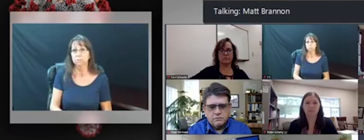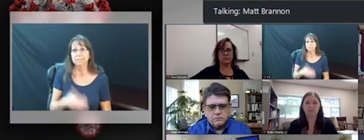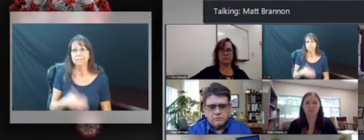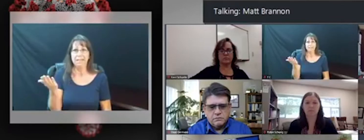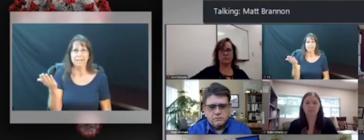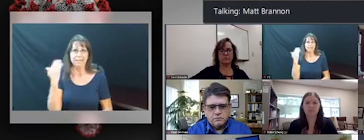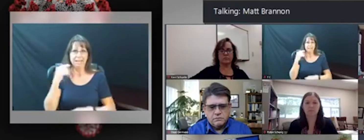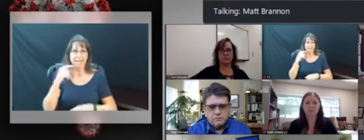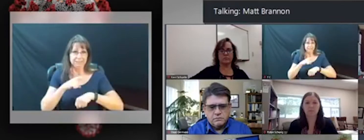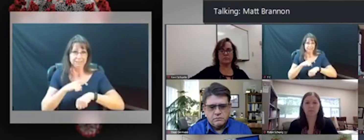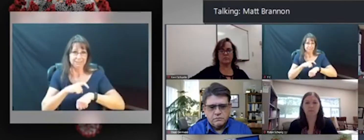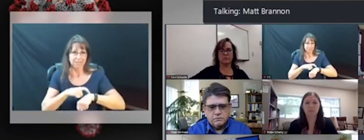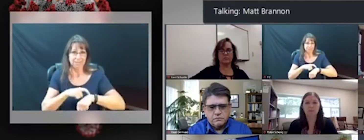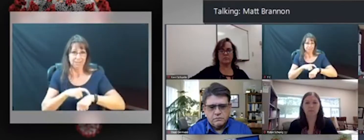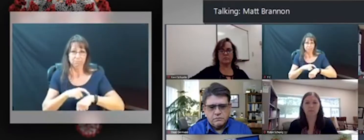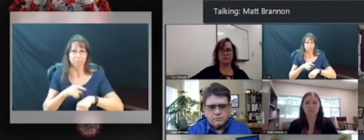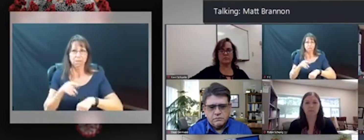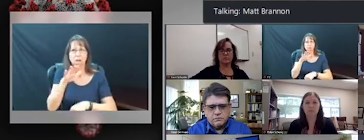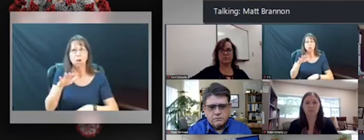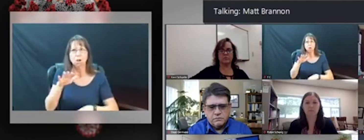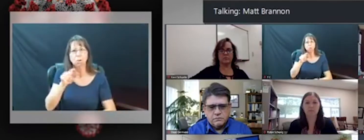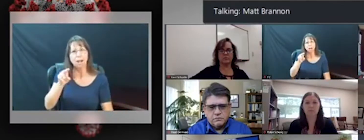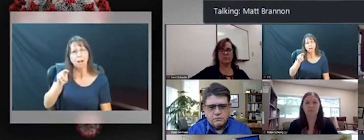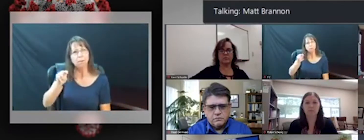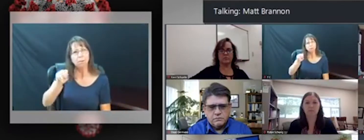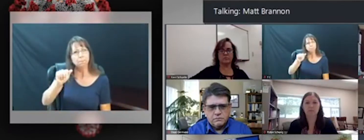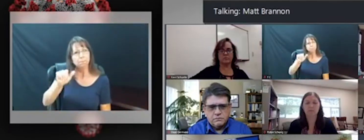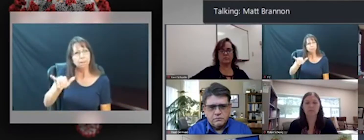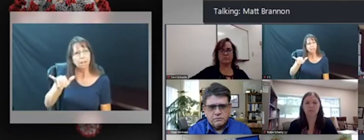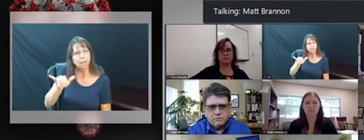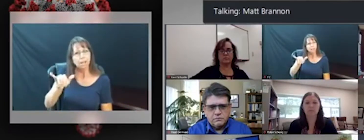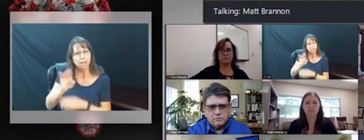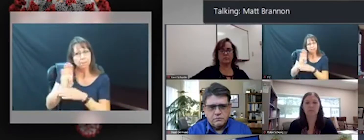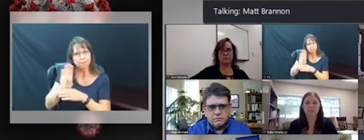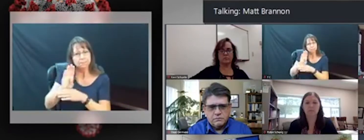in the spring around May when businesses were shutting down or had some shutdowns and reopens,